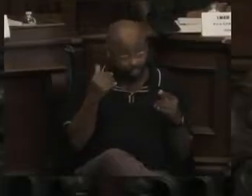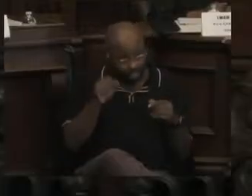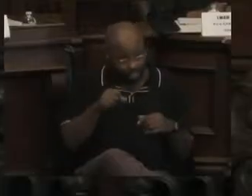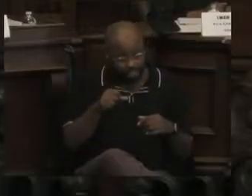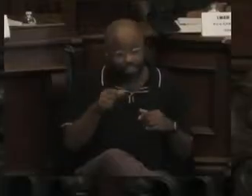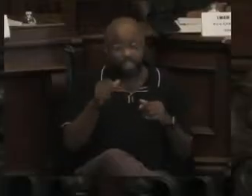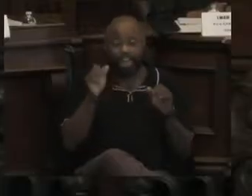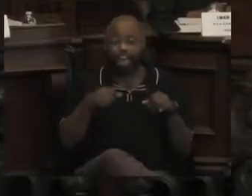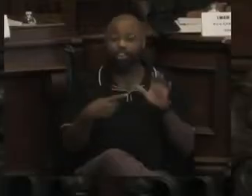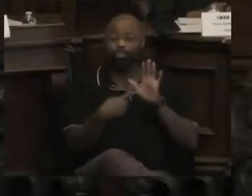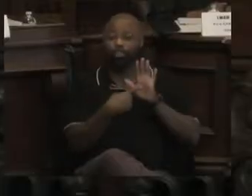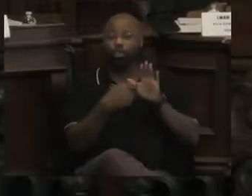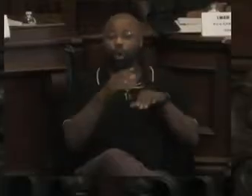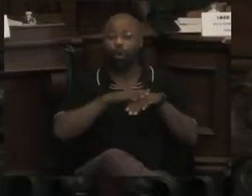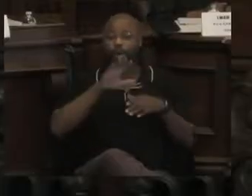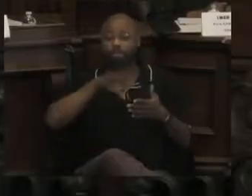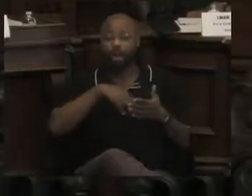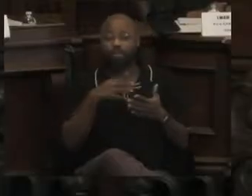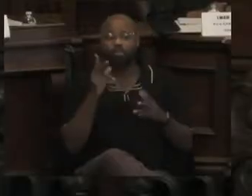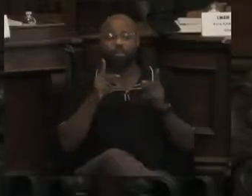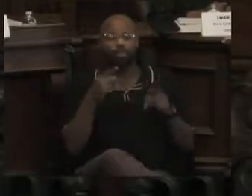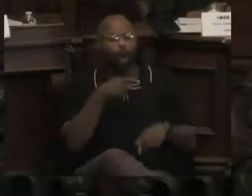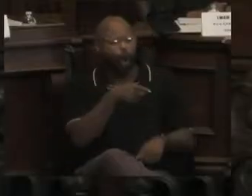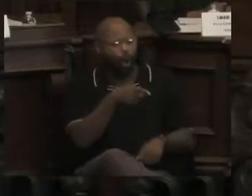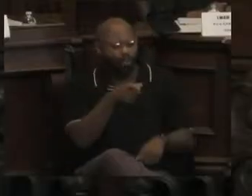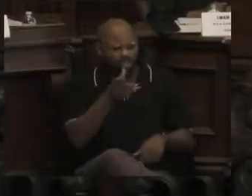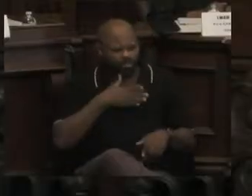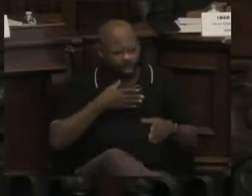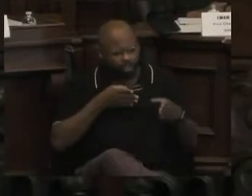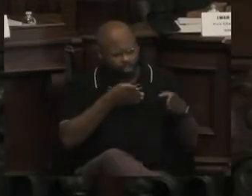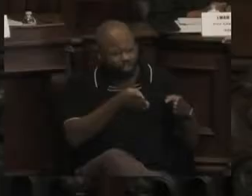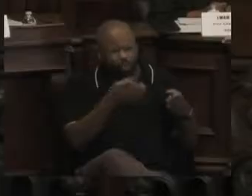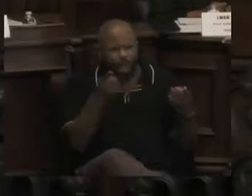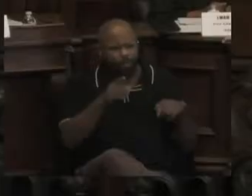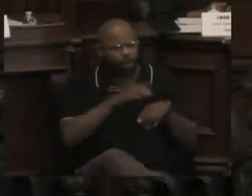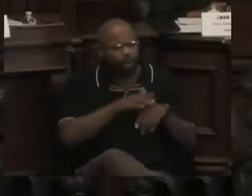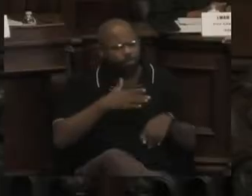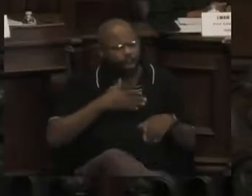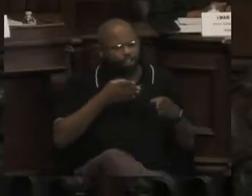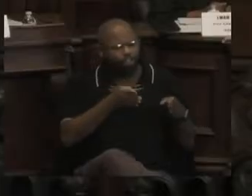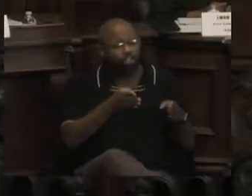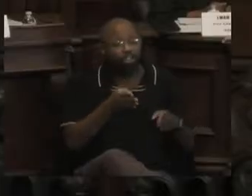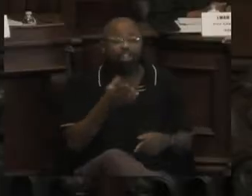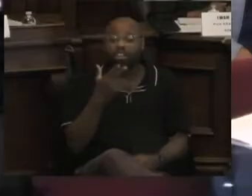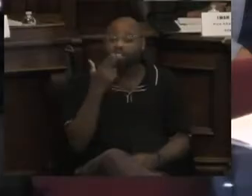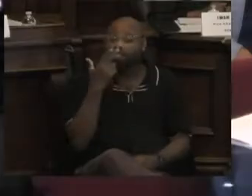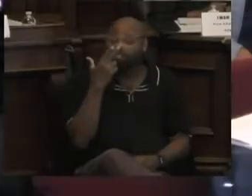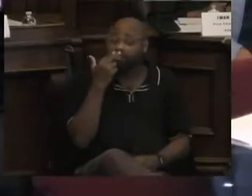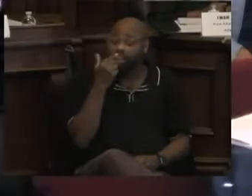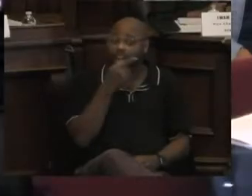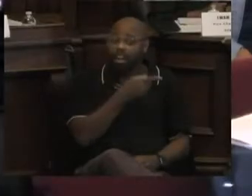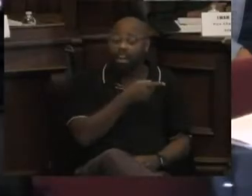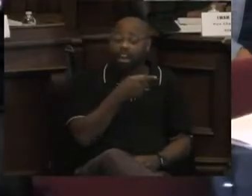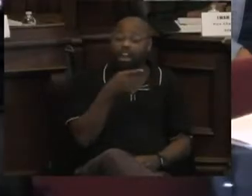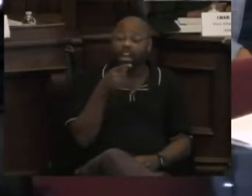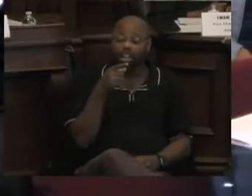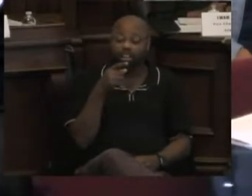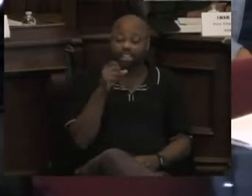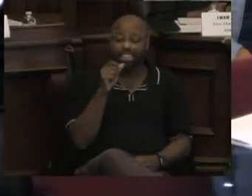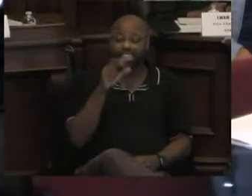for example, of a particular. And if so, is there a way to represent that on, say, a map people could look at, oh,